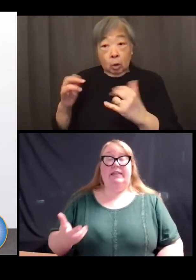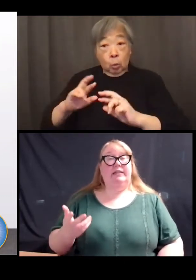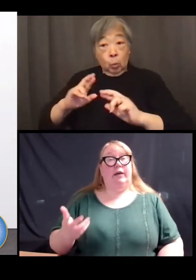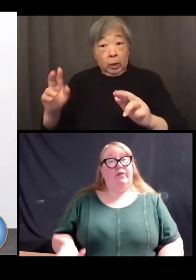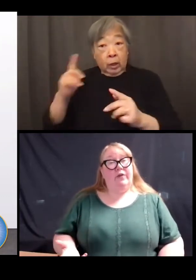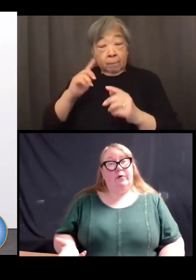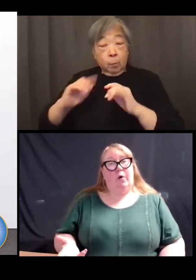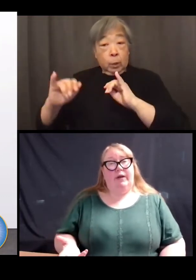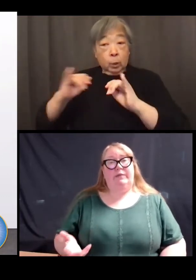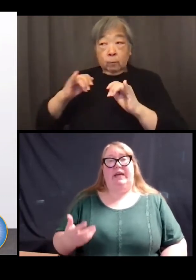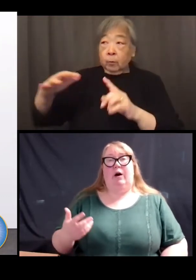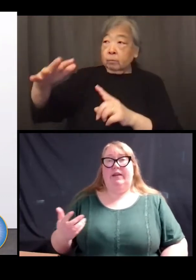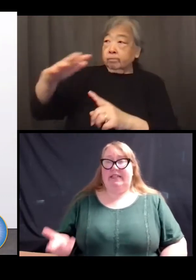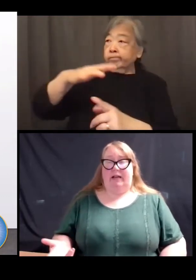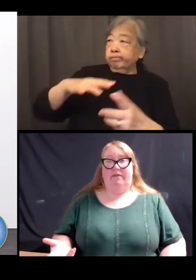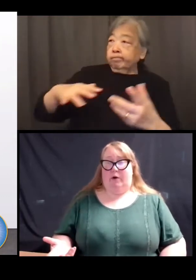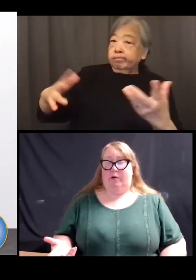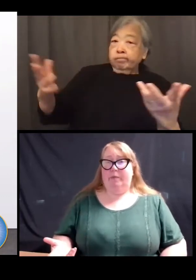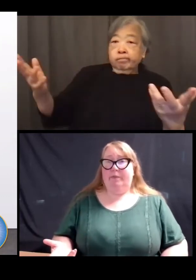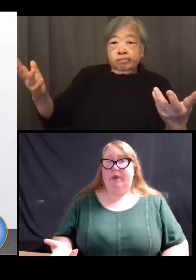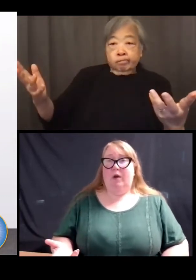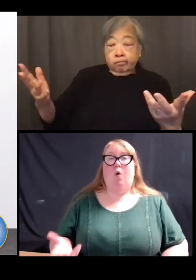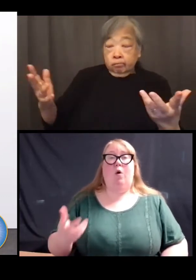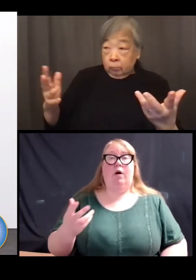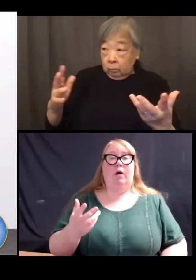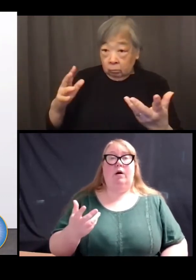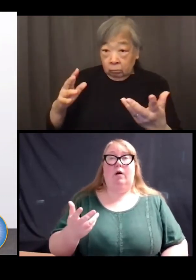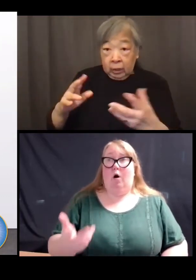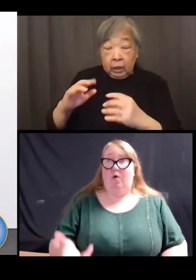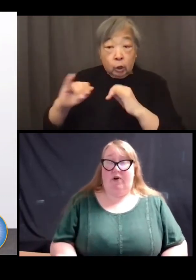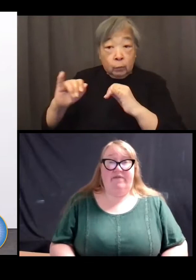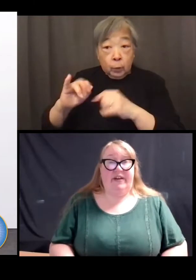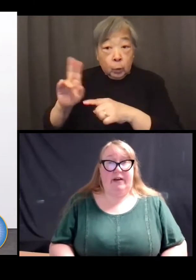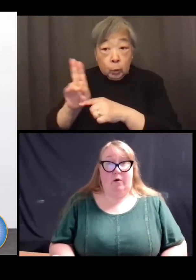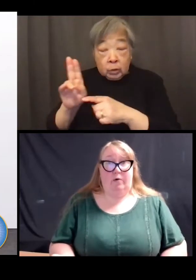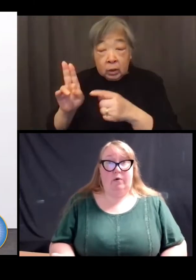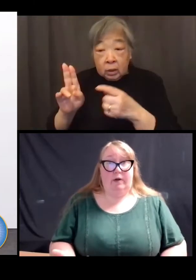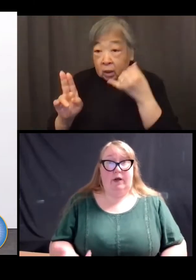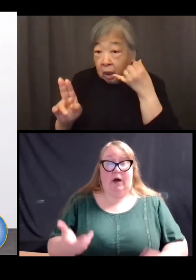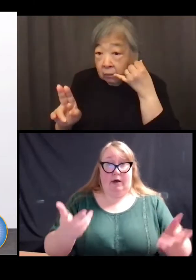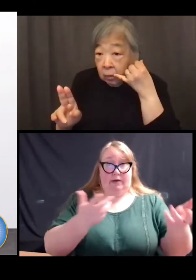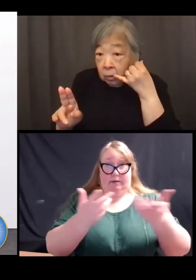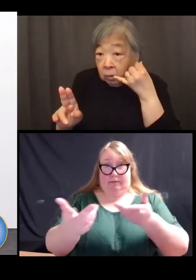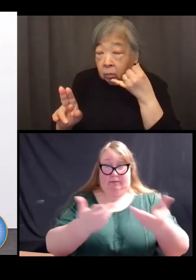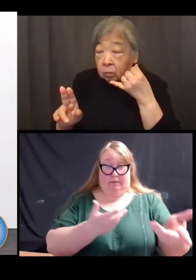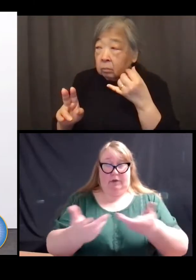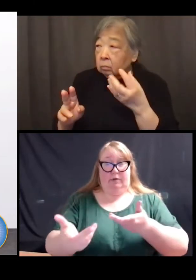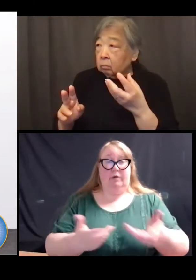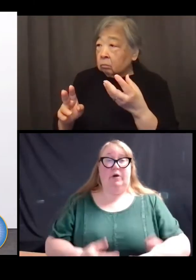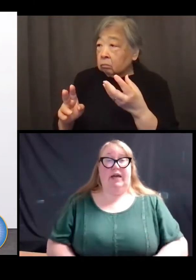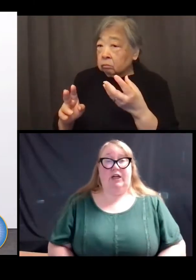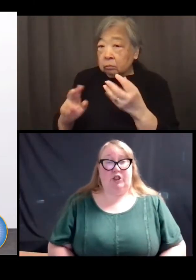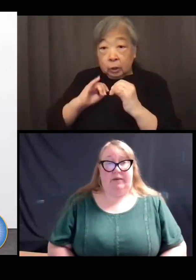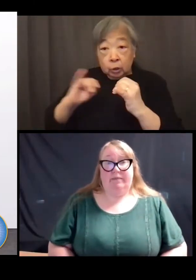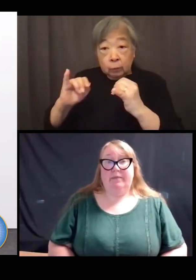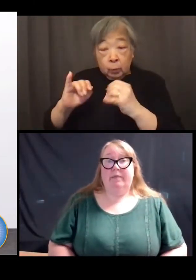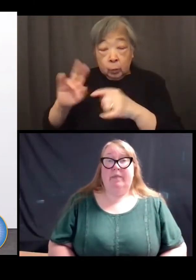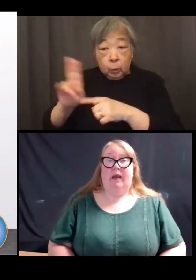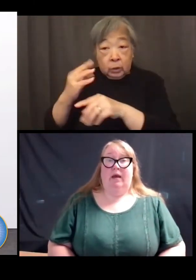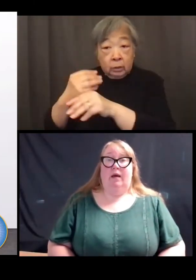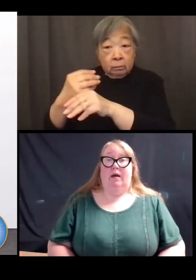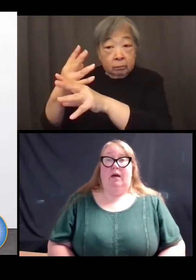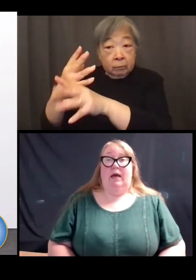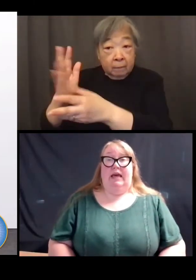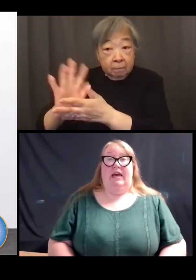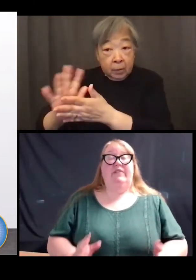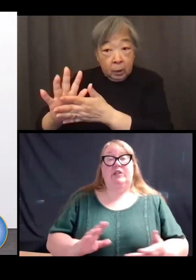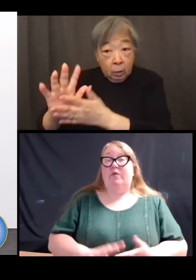is the interview going to be on the telephone or over a video communication If it's over